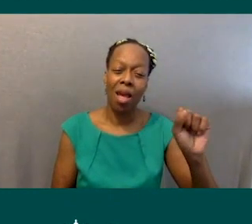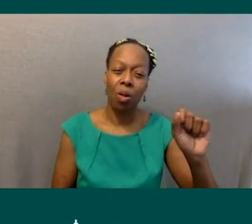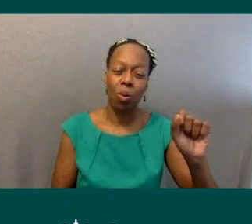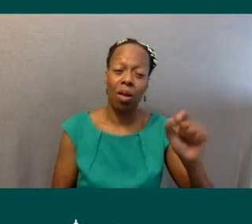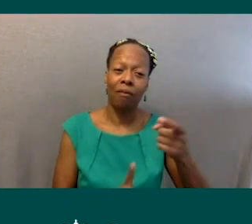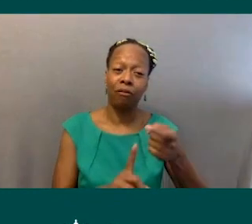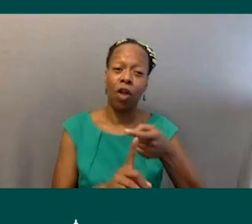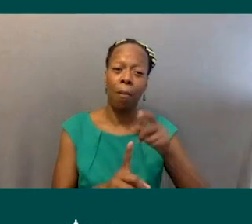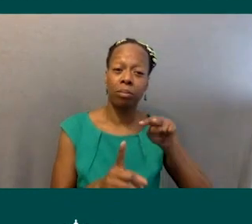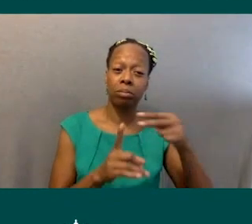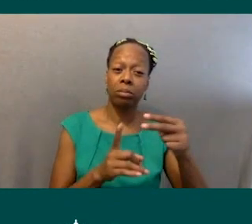is that right?